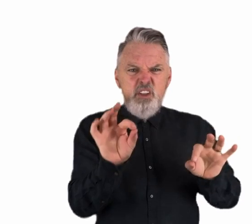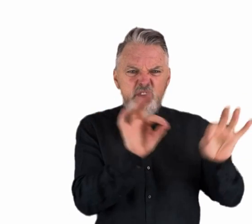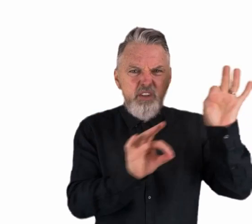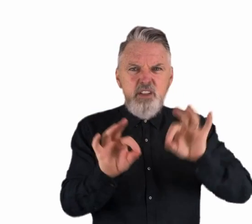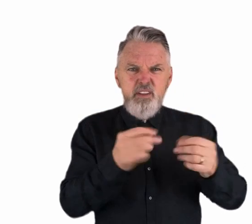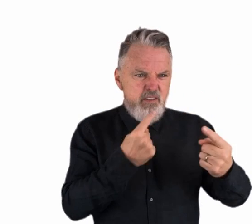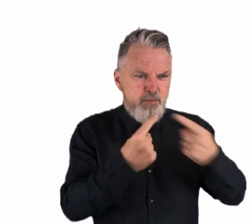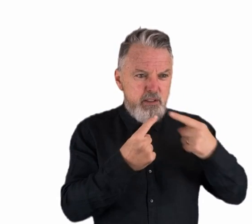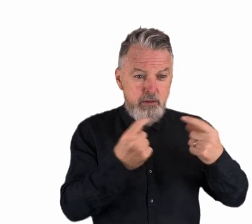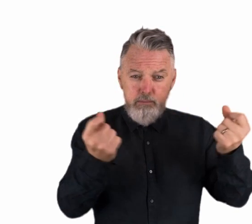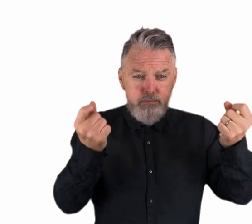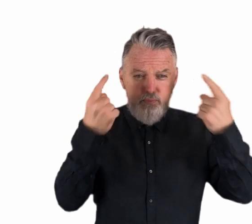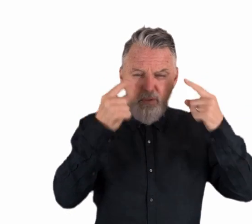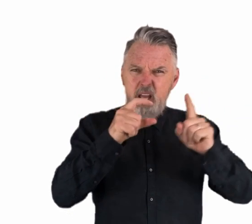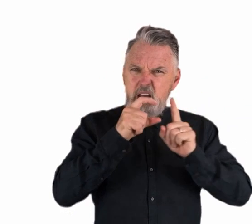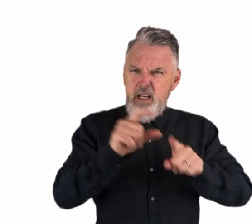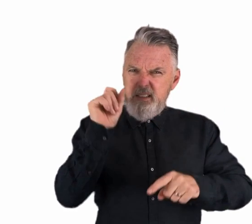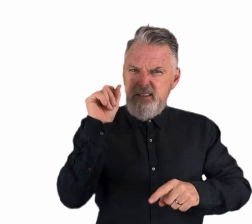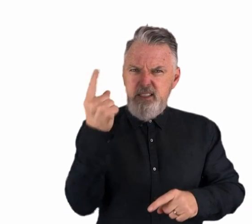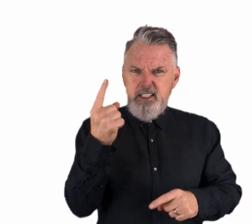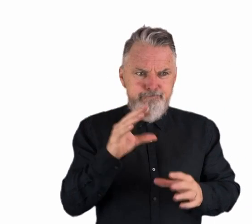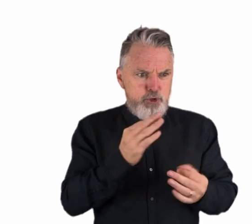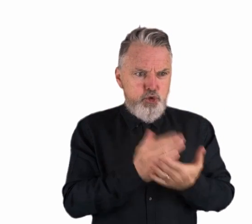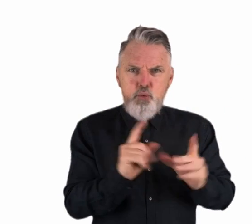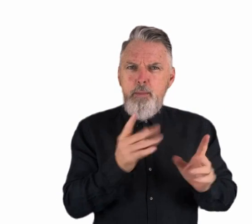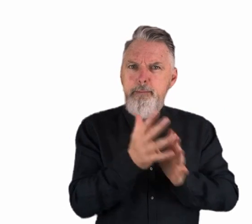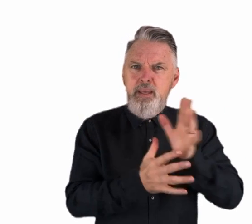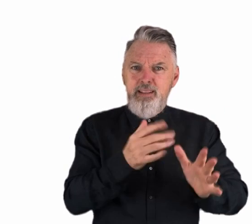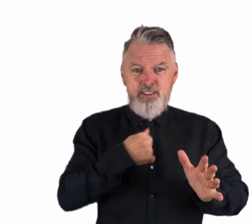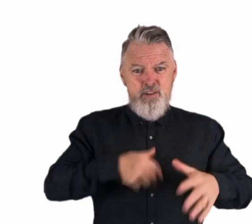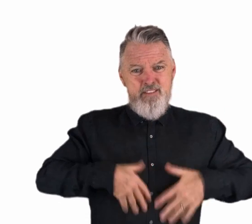which were difficult to access and even harder to understand. I felt lost and confused.